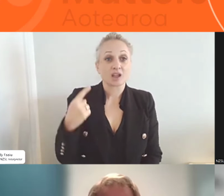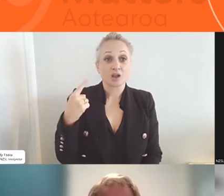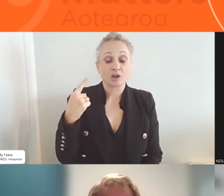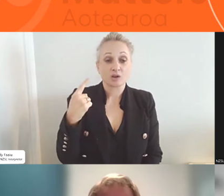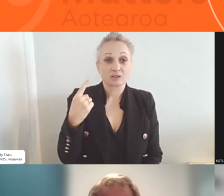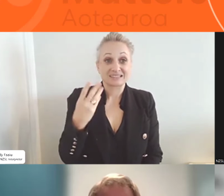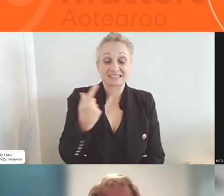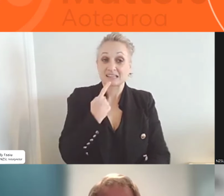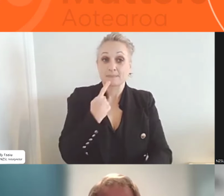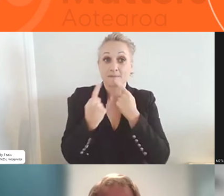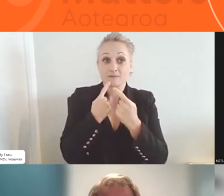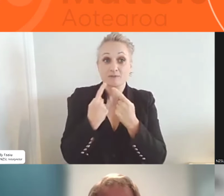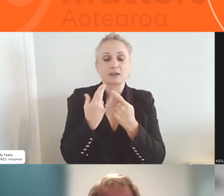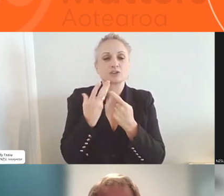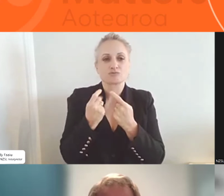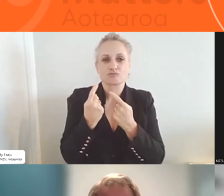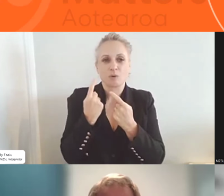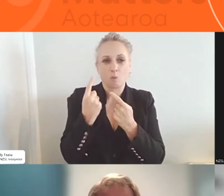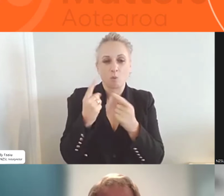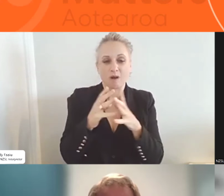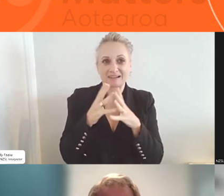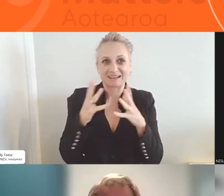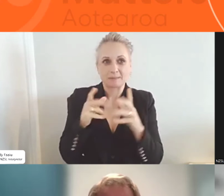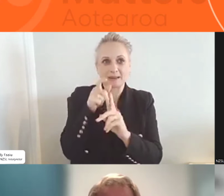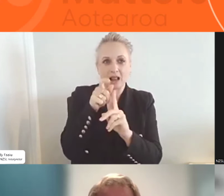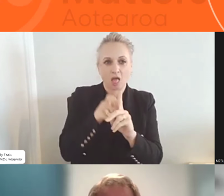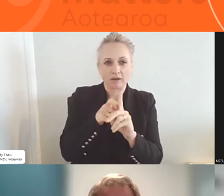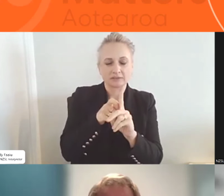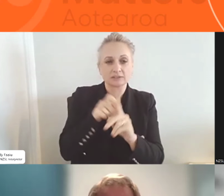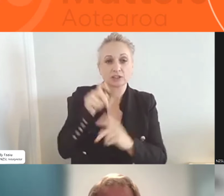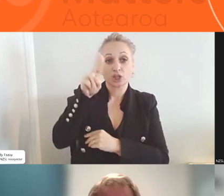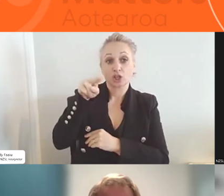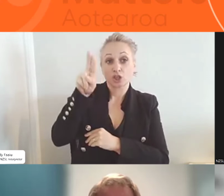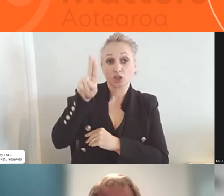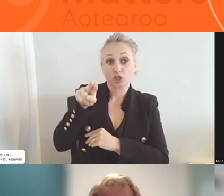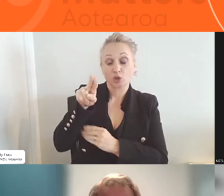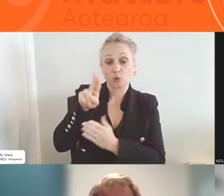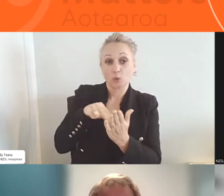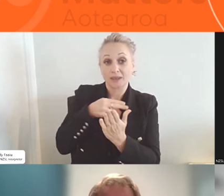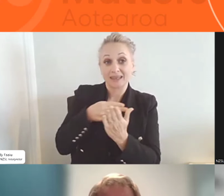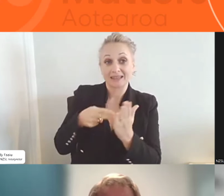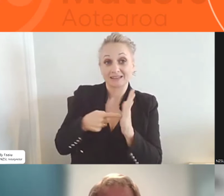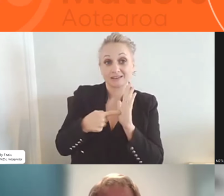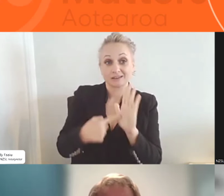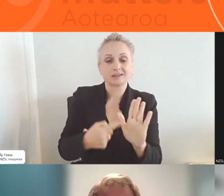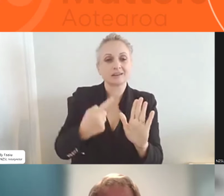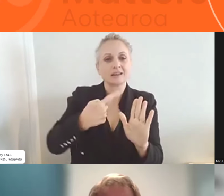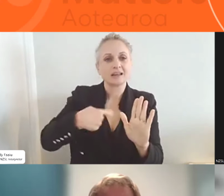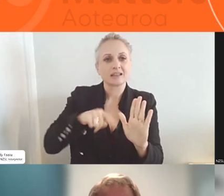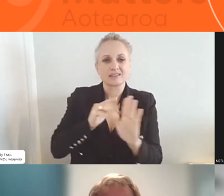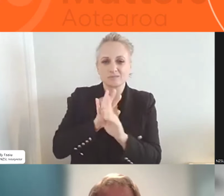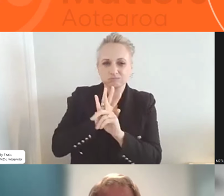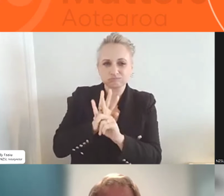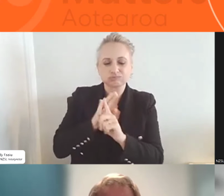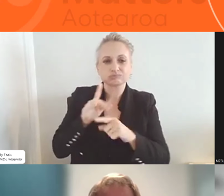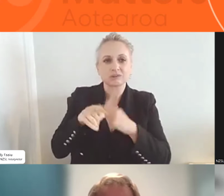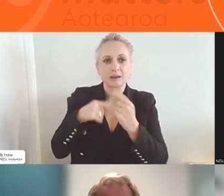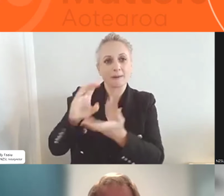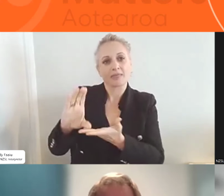very hard with the UN, with the funding model. So if there's funding